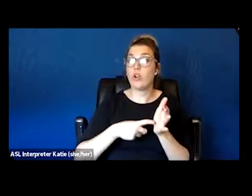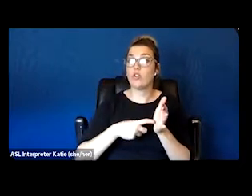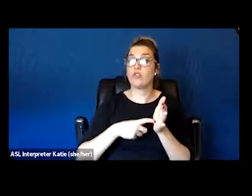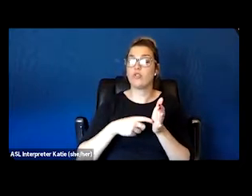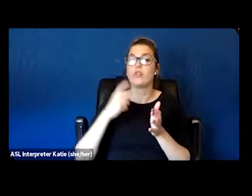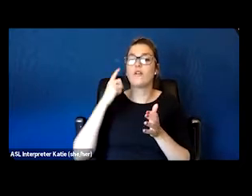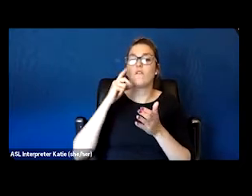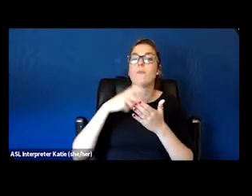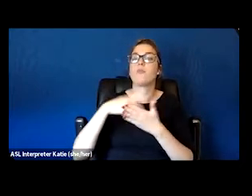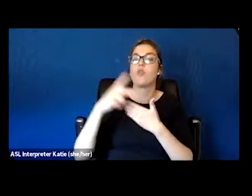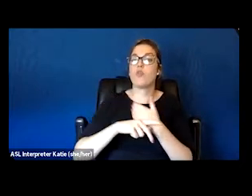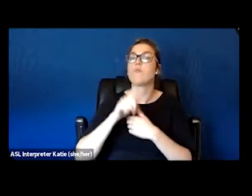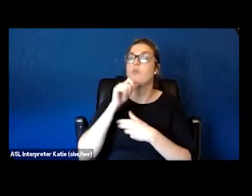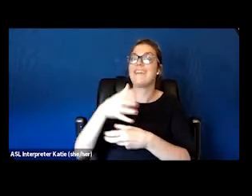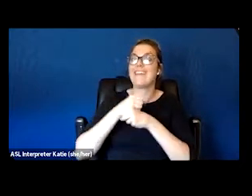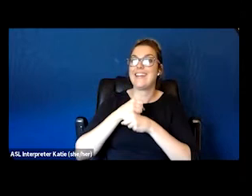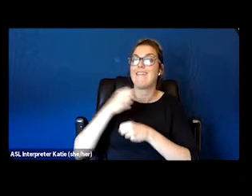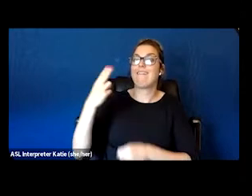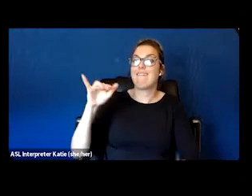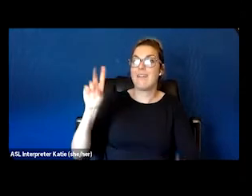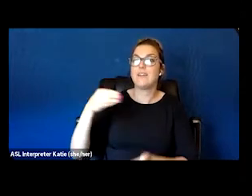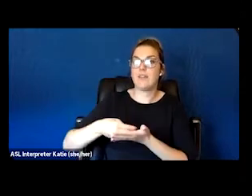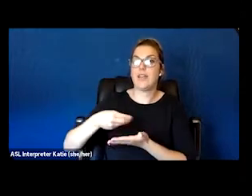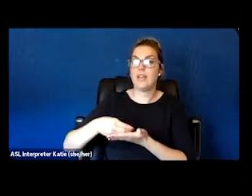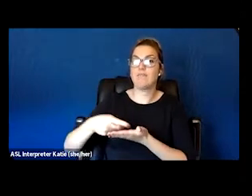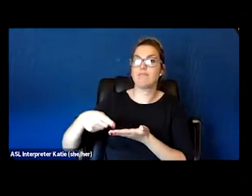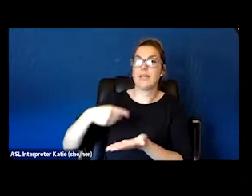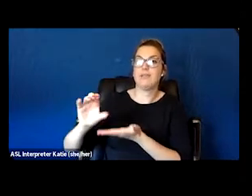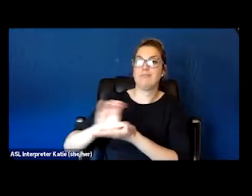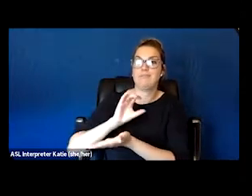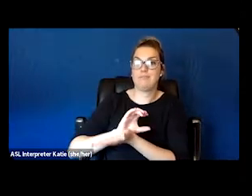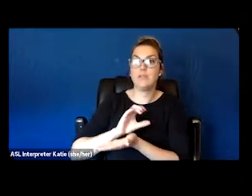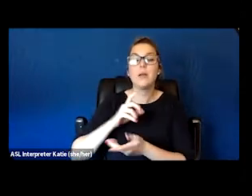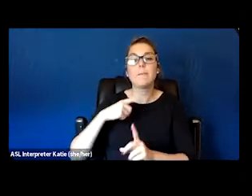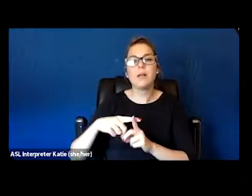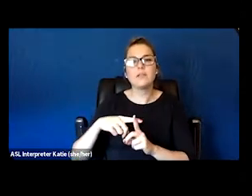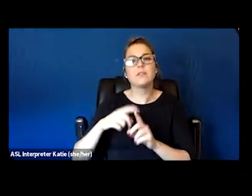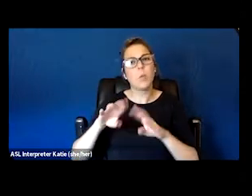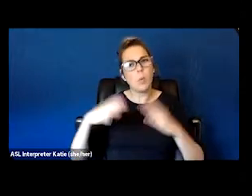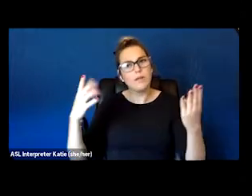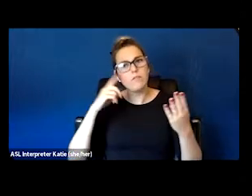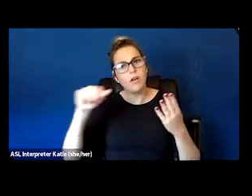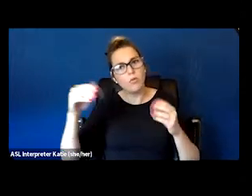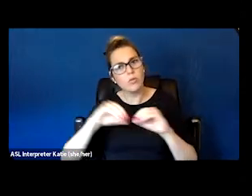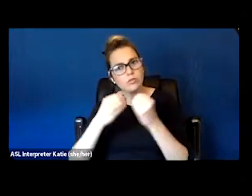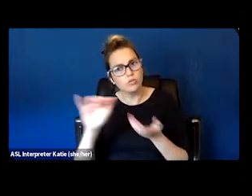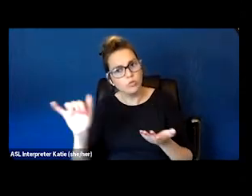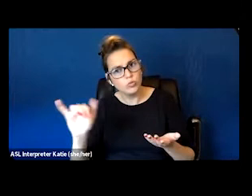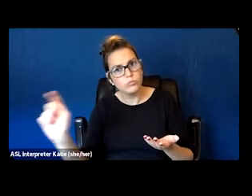that are receiving HUD funding, certain kinds of HUD funding, but it's also open to other organizations as well. And so there are, you know, across different communities,